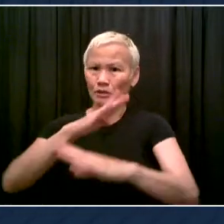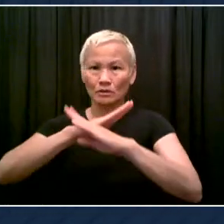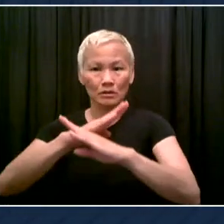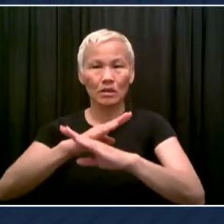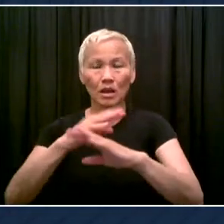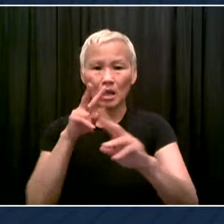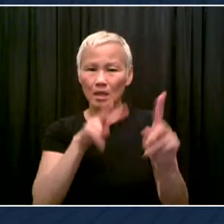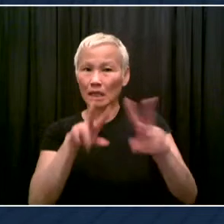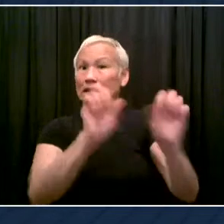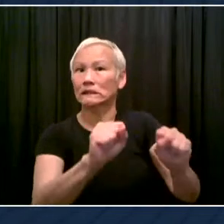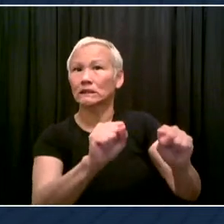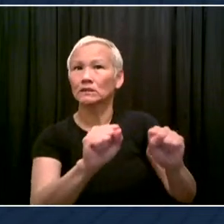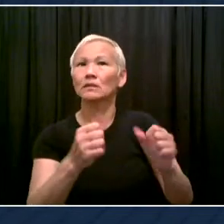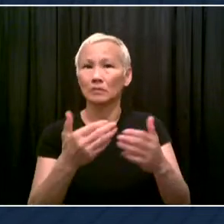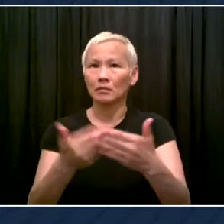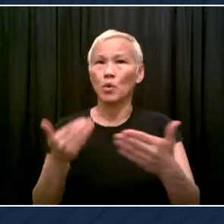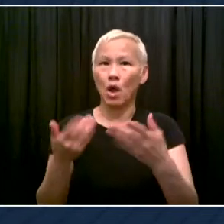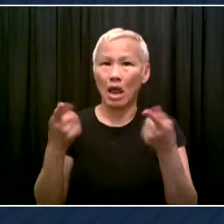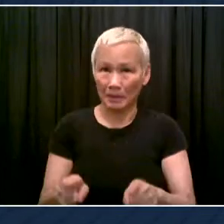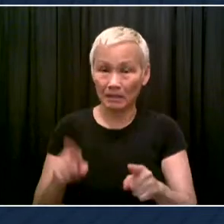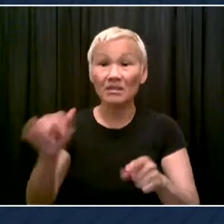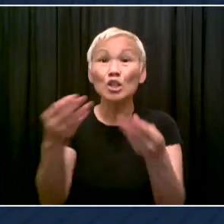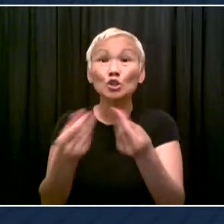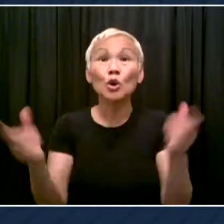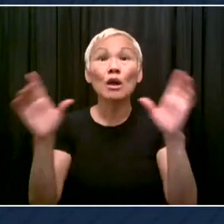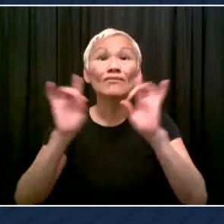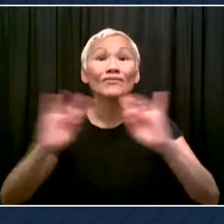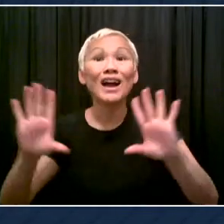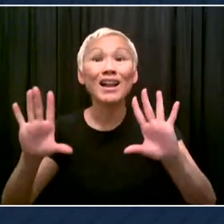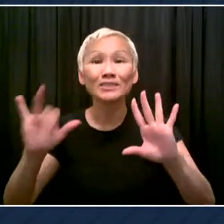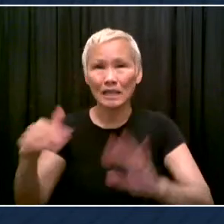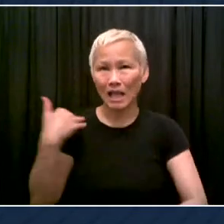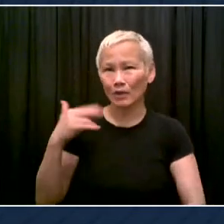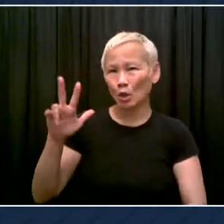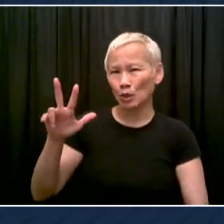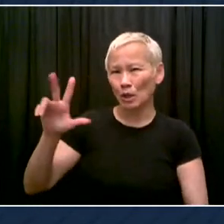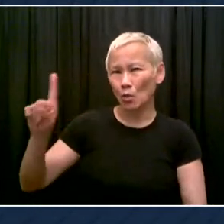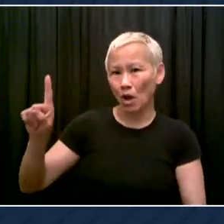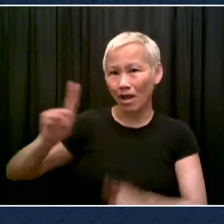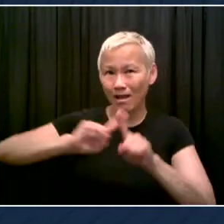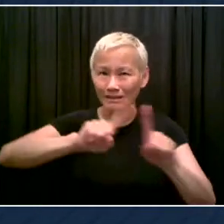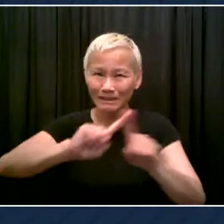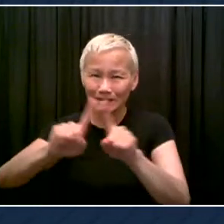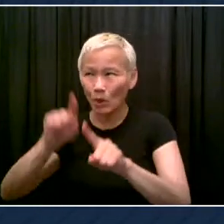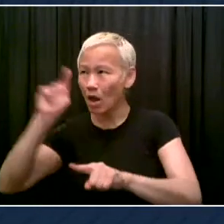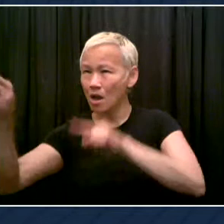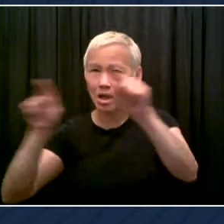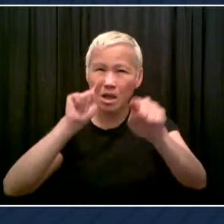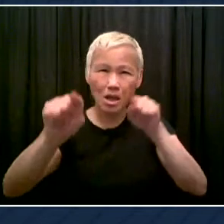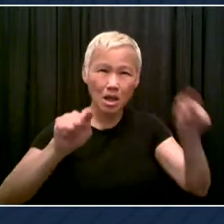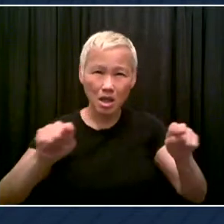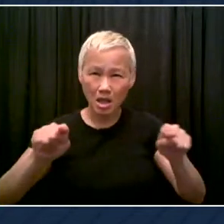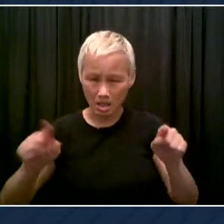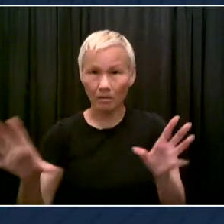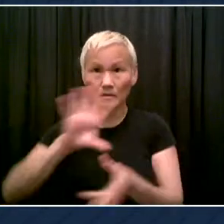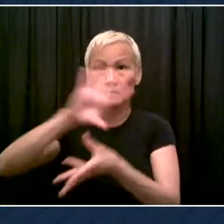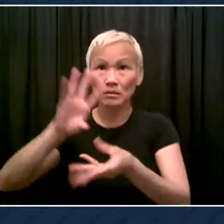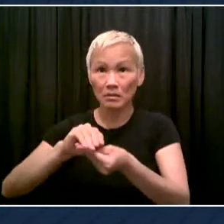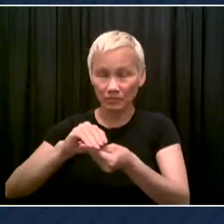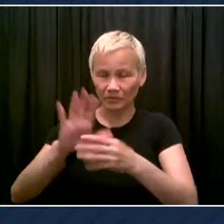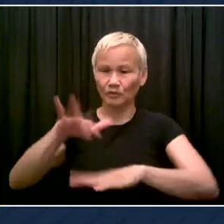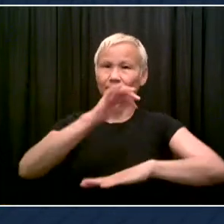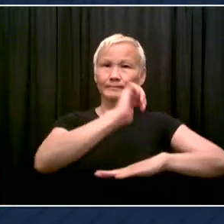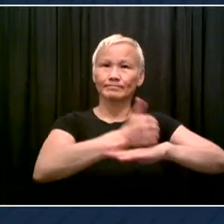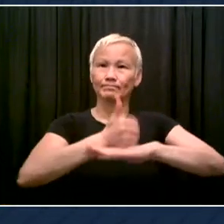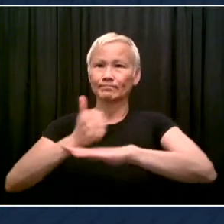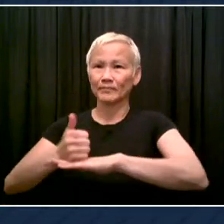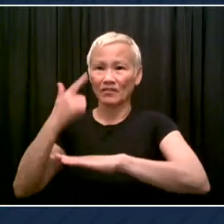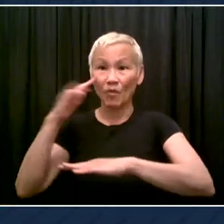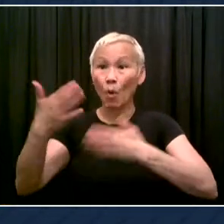SAFE SUMMER NYD